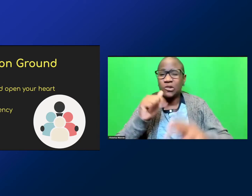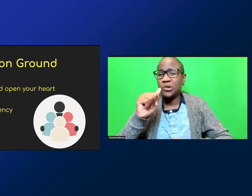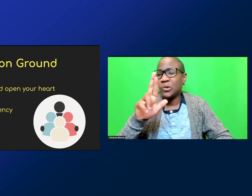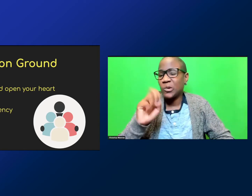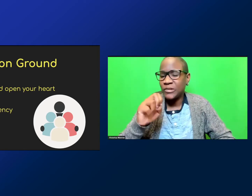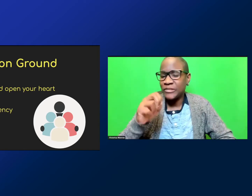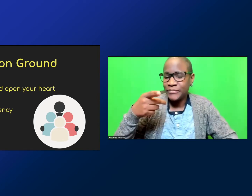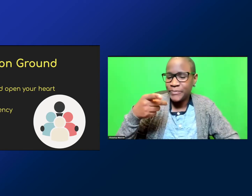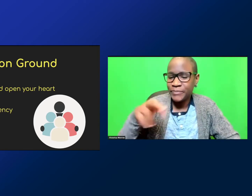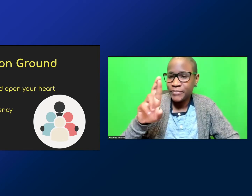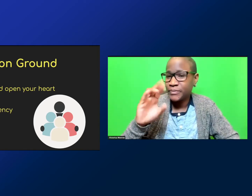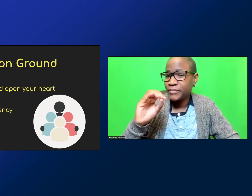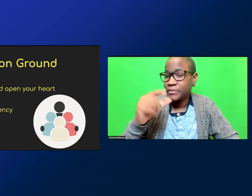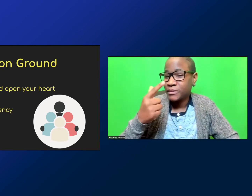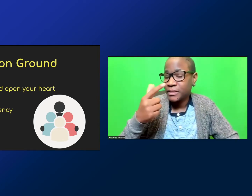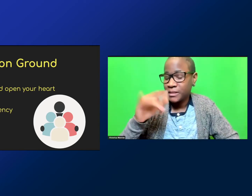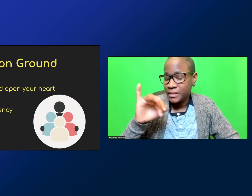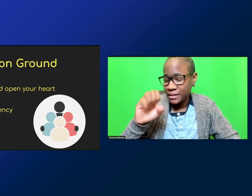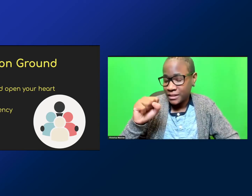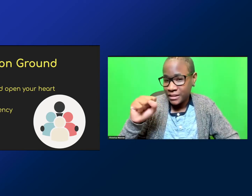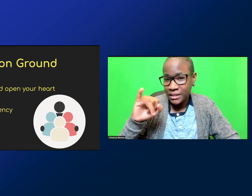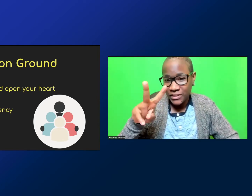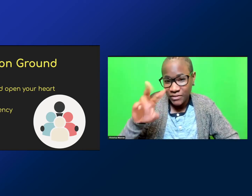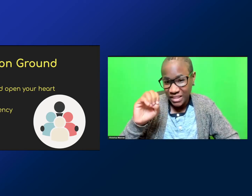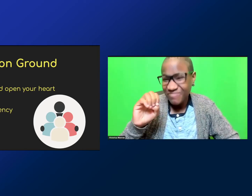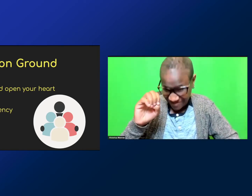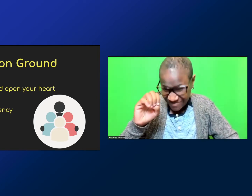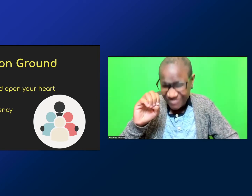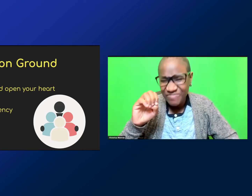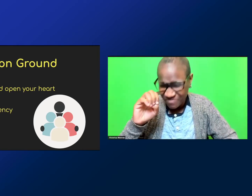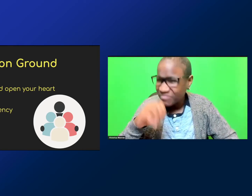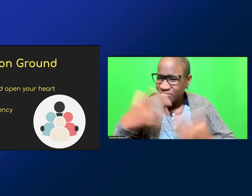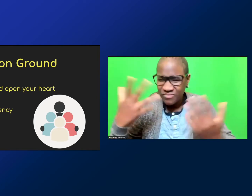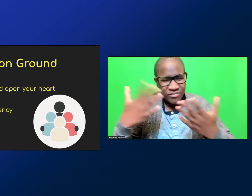others of course and then three also have an open mind and an open heart there are several people